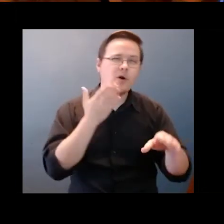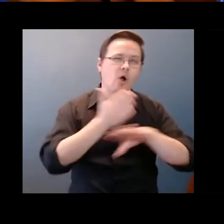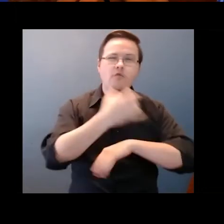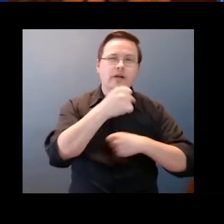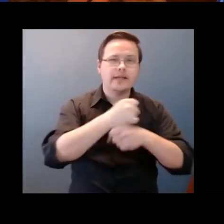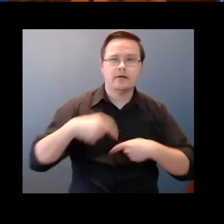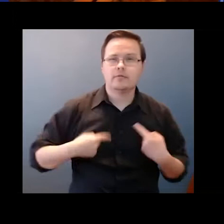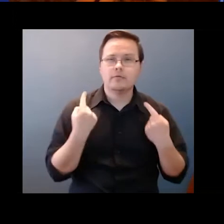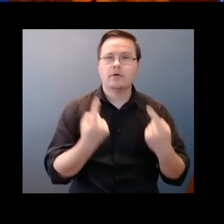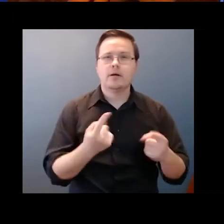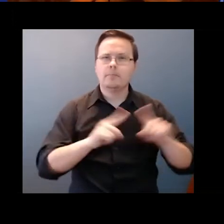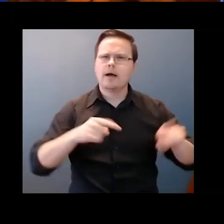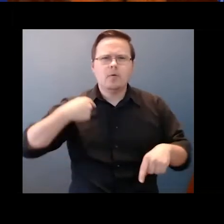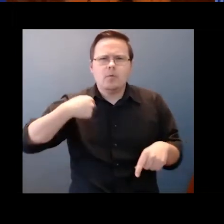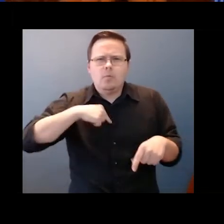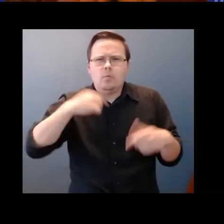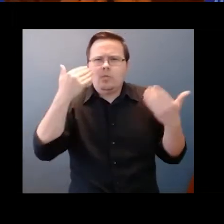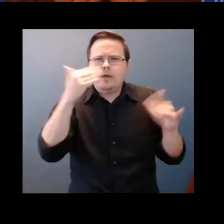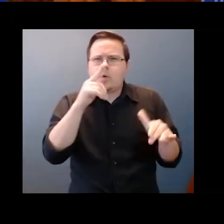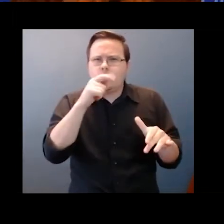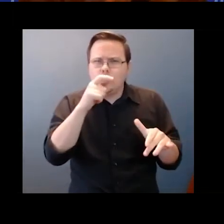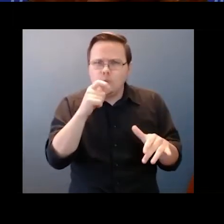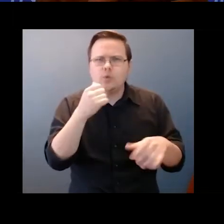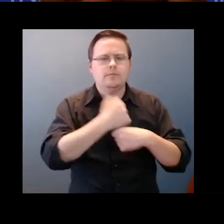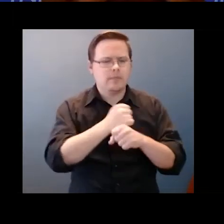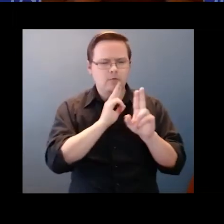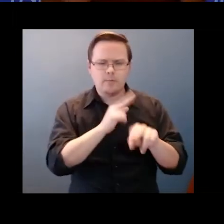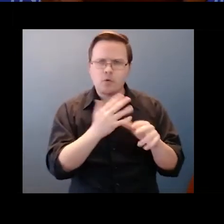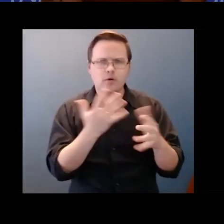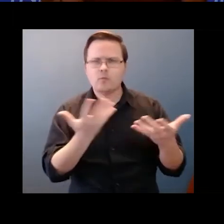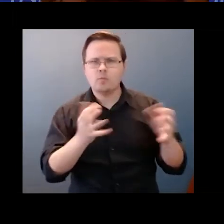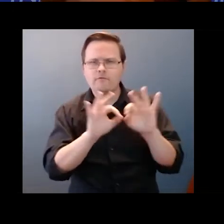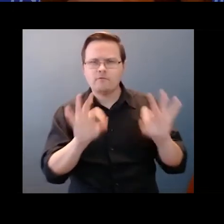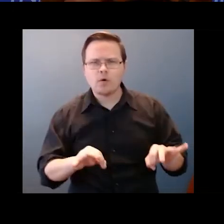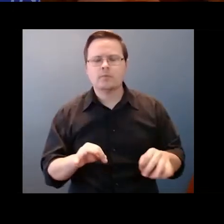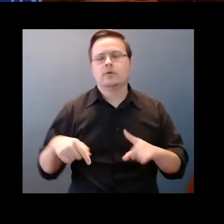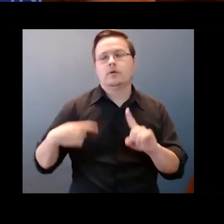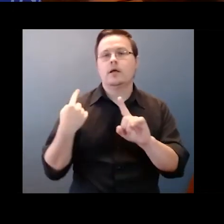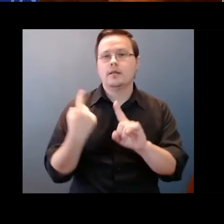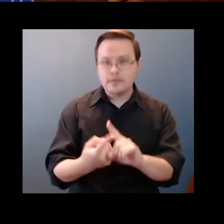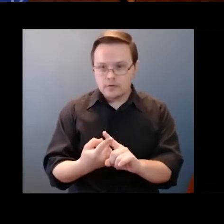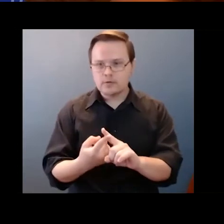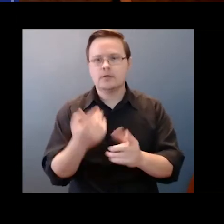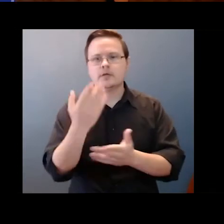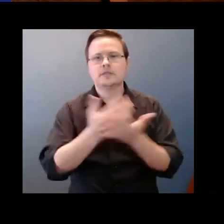who needed the report. And in what form. Until suddenly council meeting happened and someone said